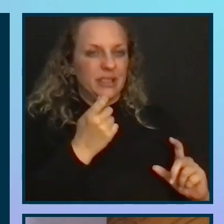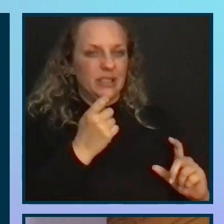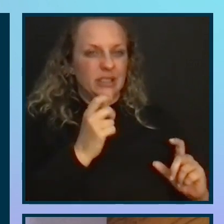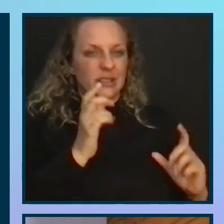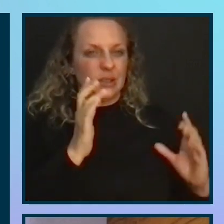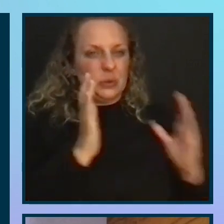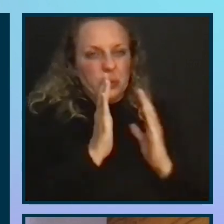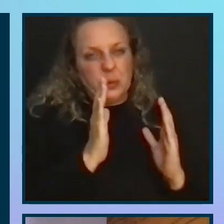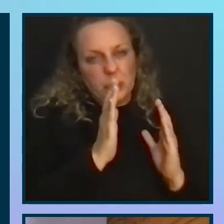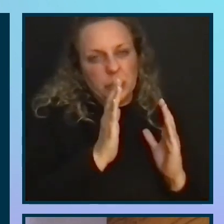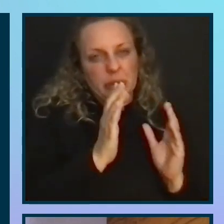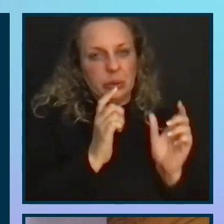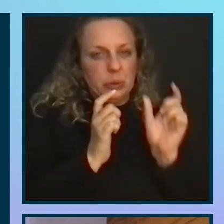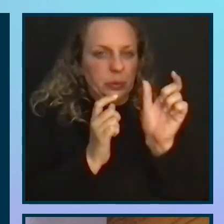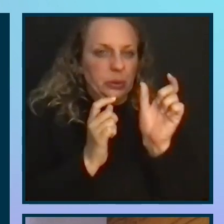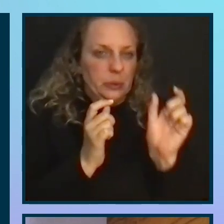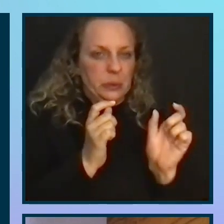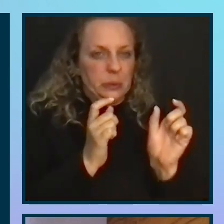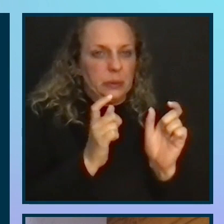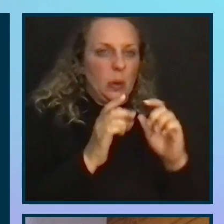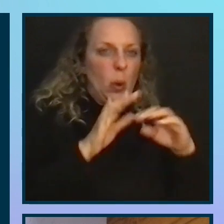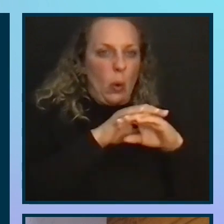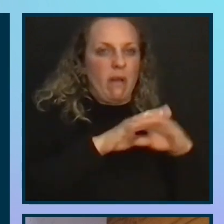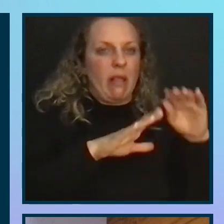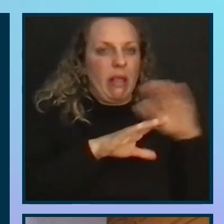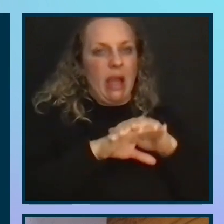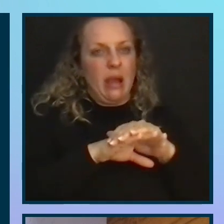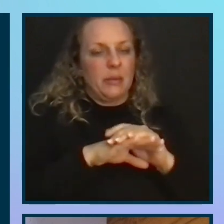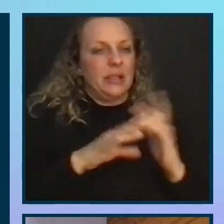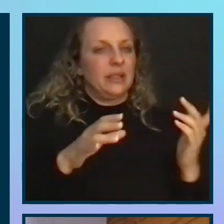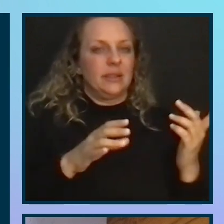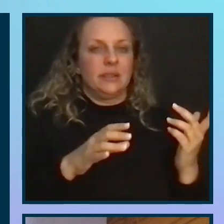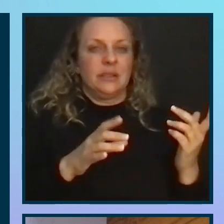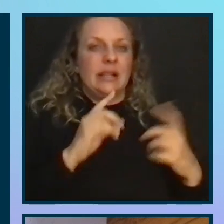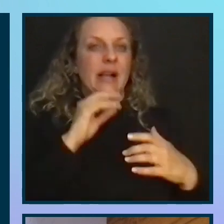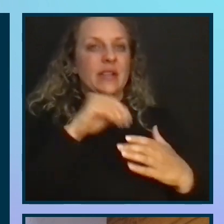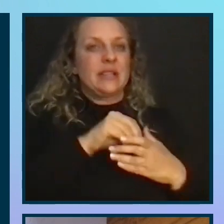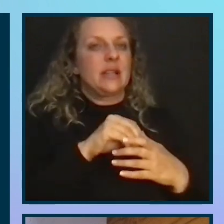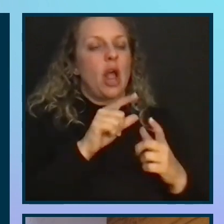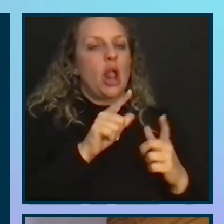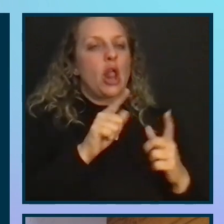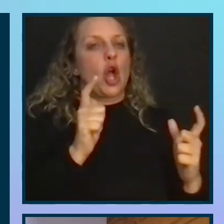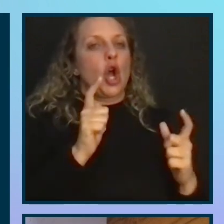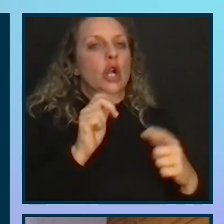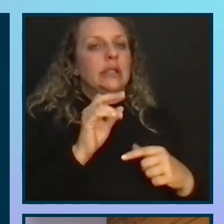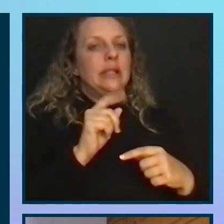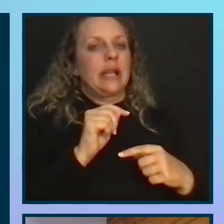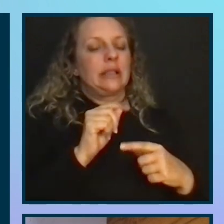it is overlapping, this is in large text mode. So what we did with the uplift